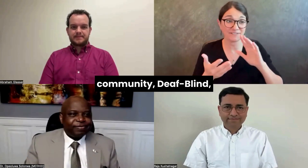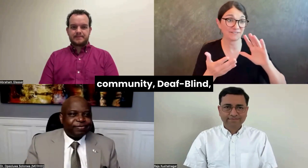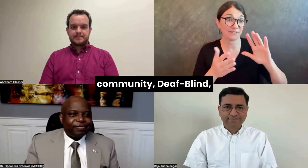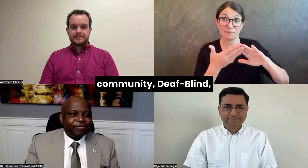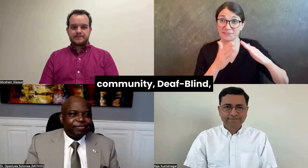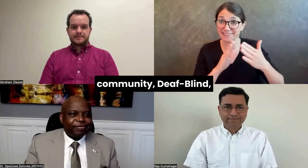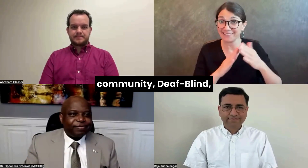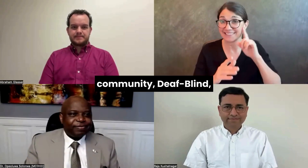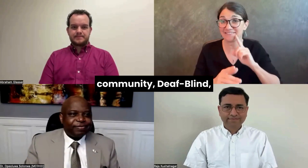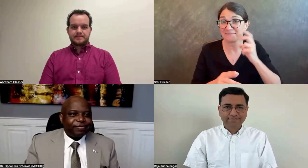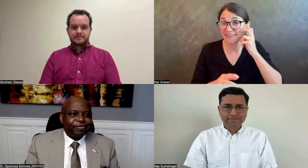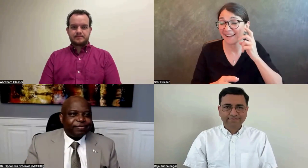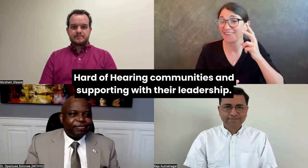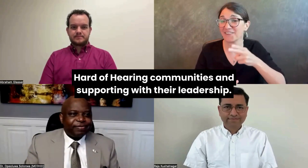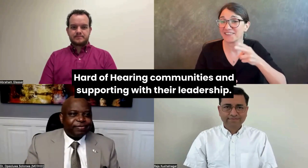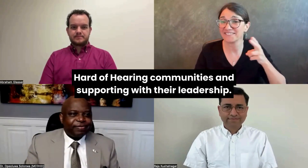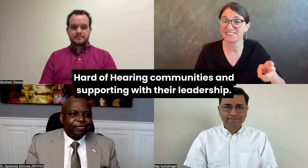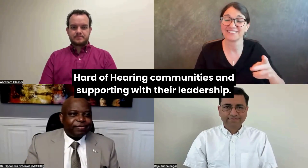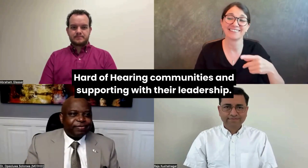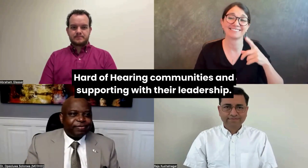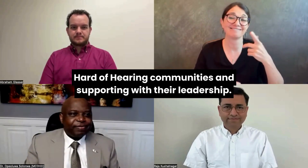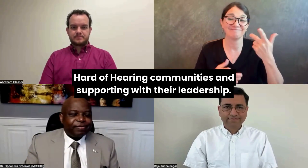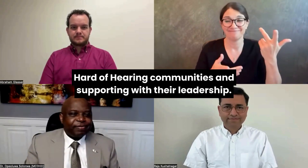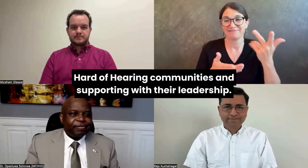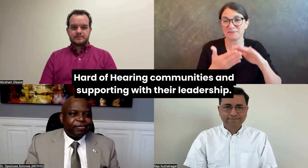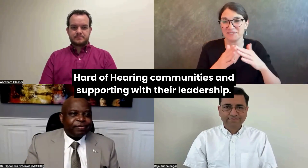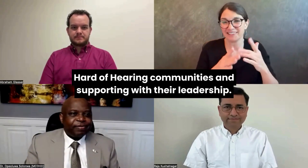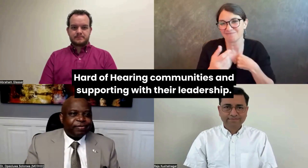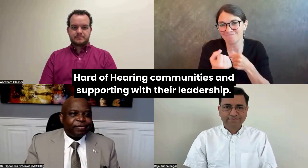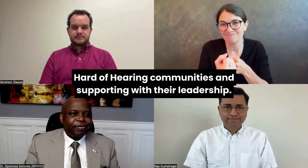Hard of Hearing communities and supporting with their leadership.